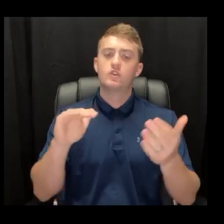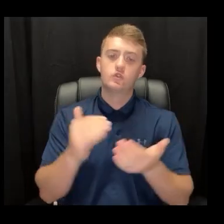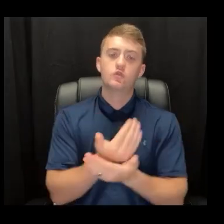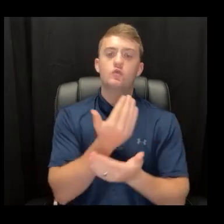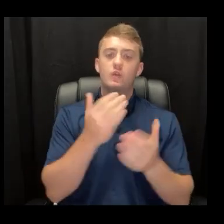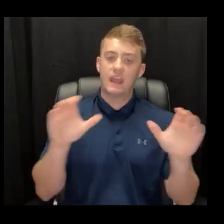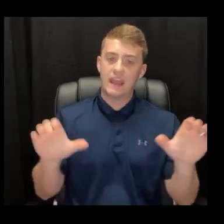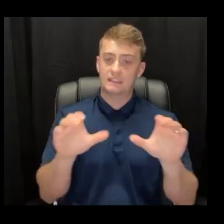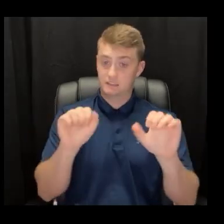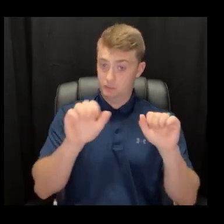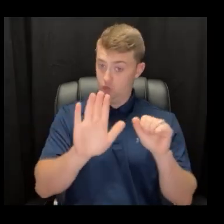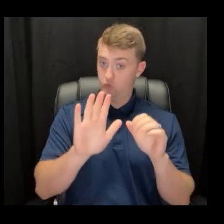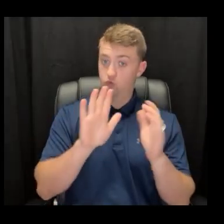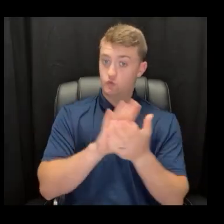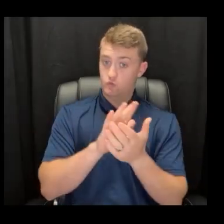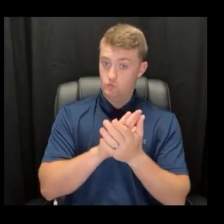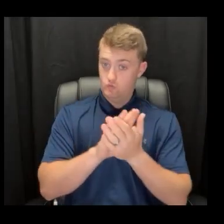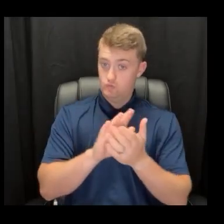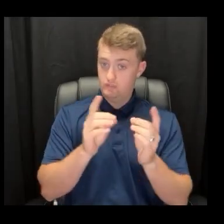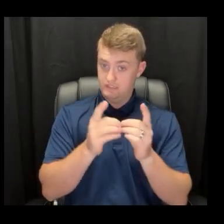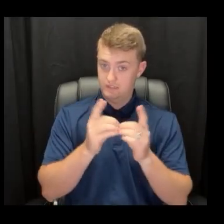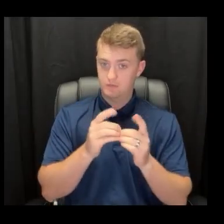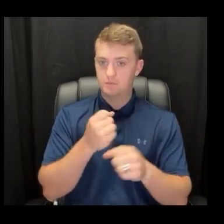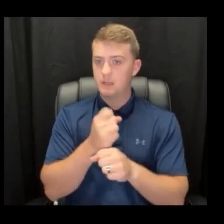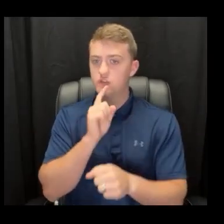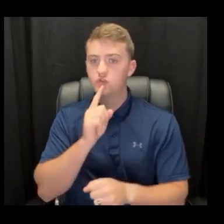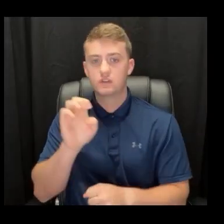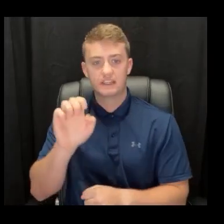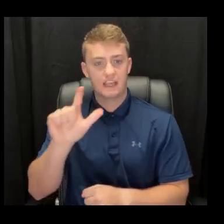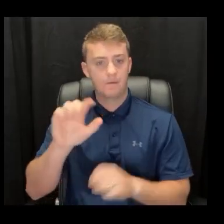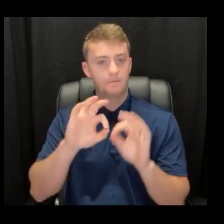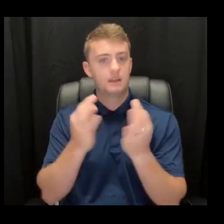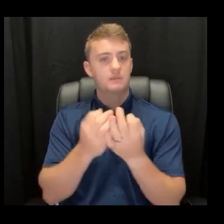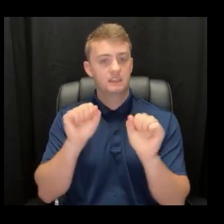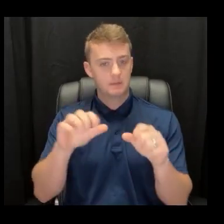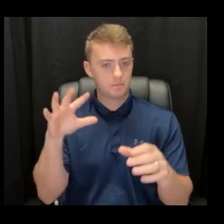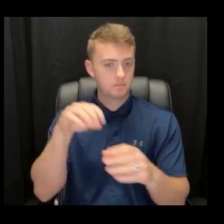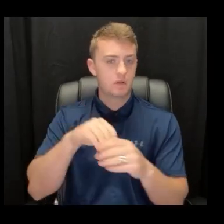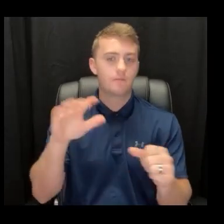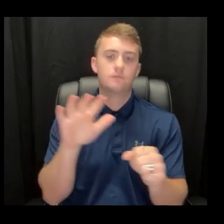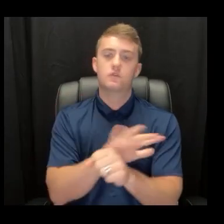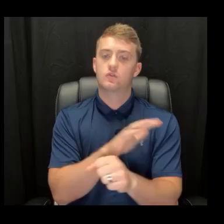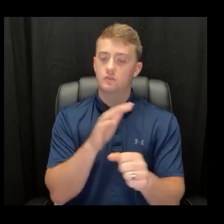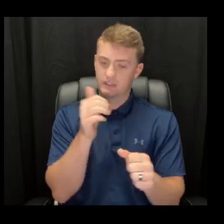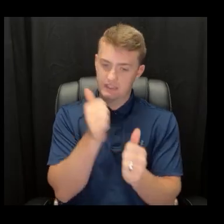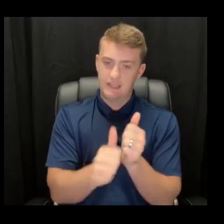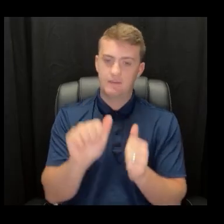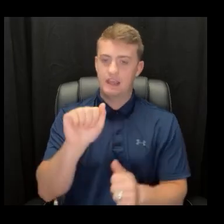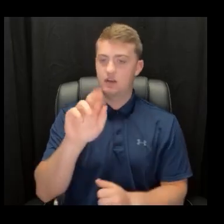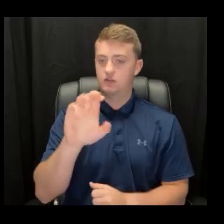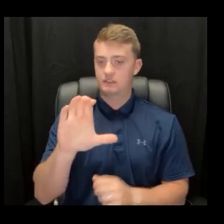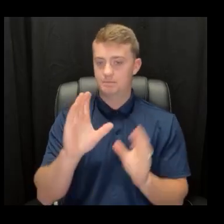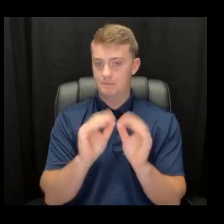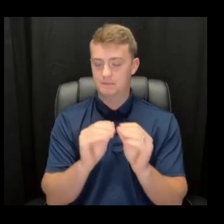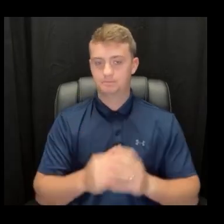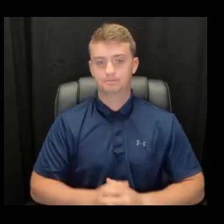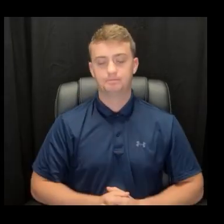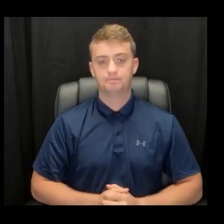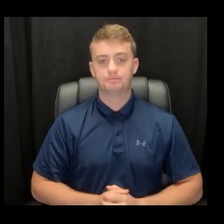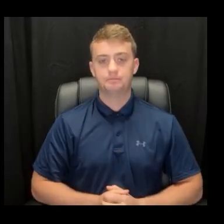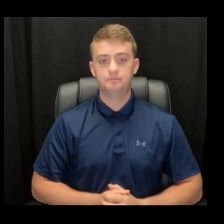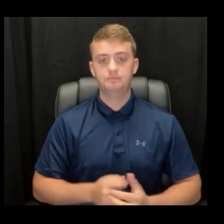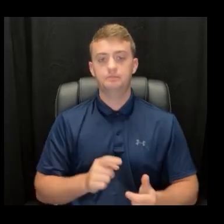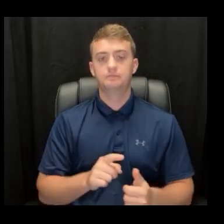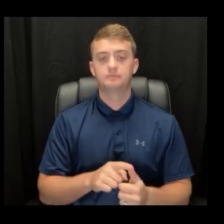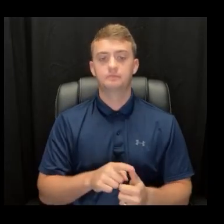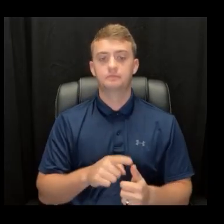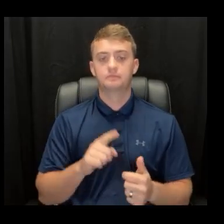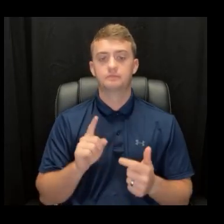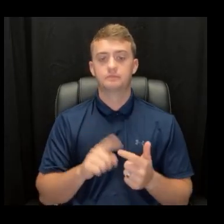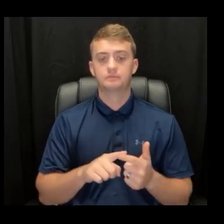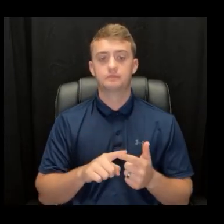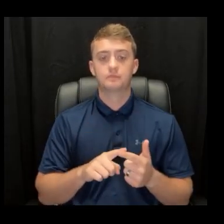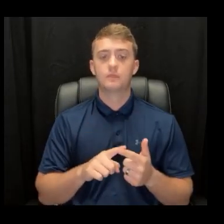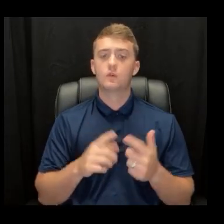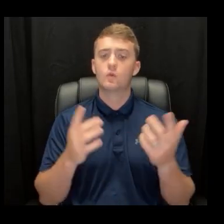could your district take to ensure EL families can participate fully in every ARC meeting? What is